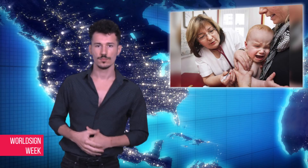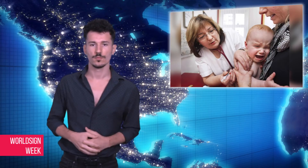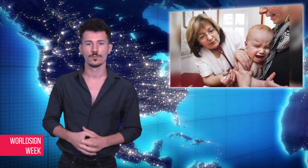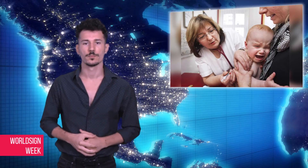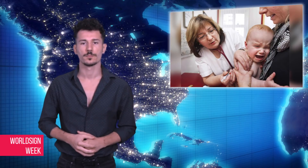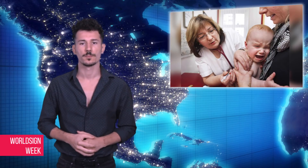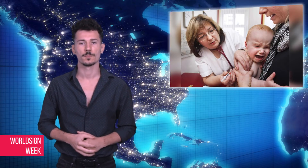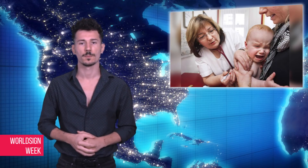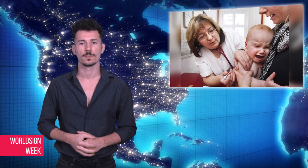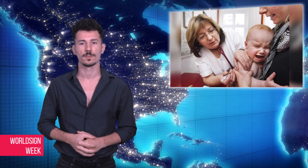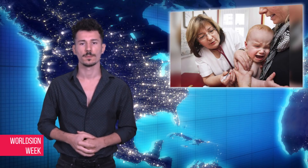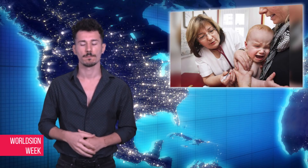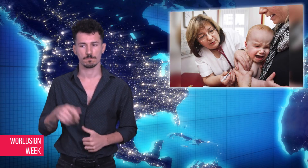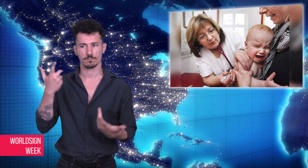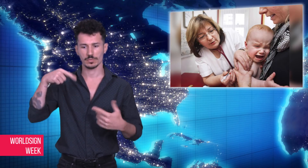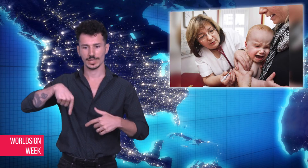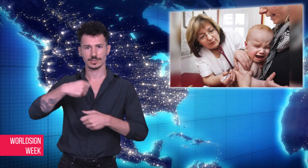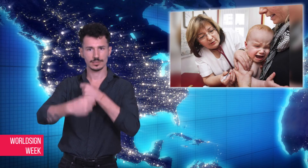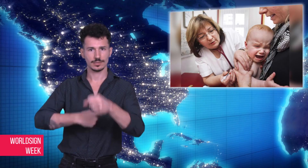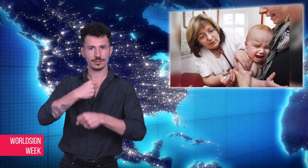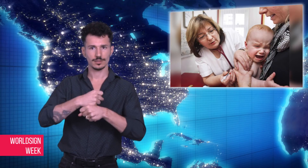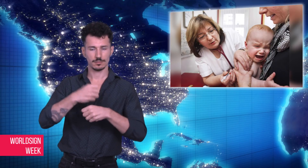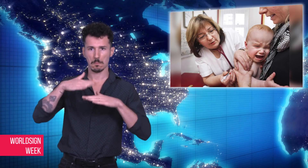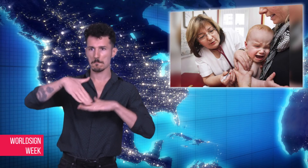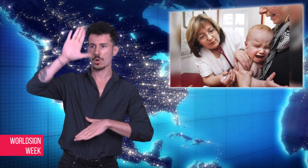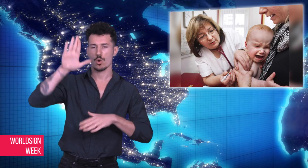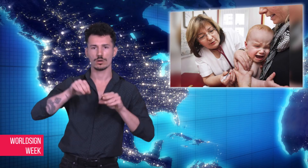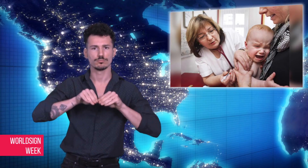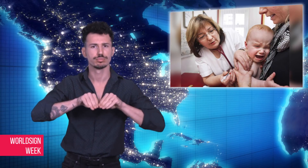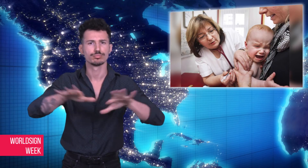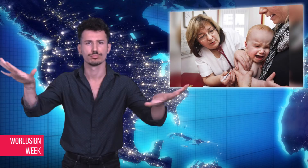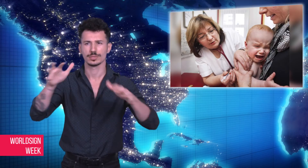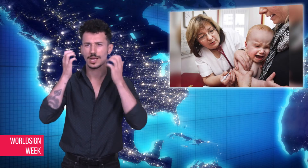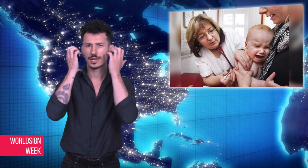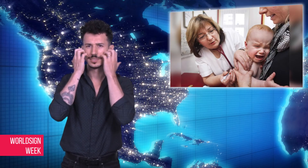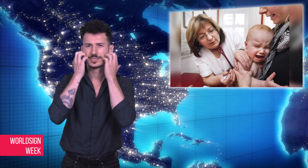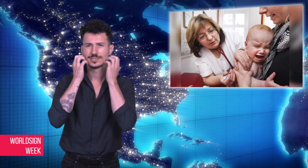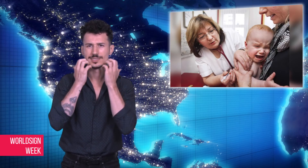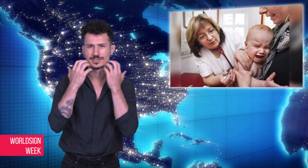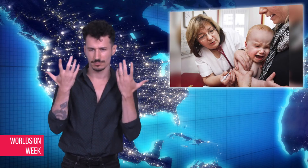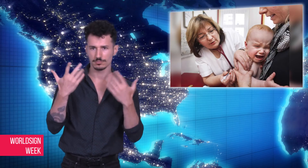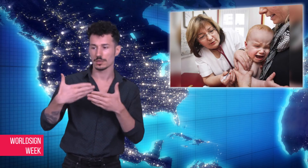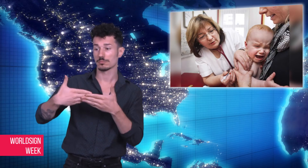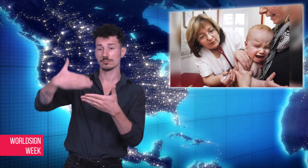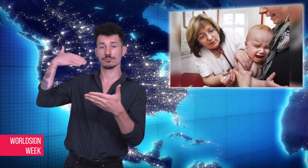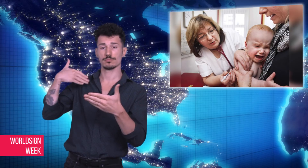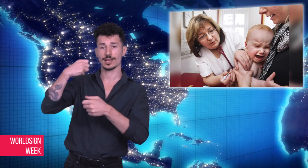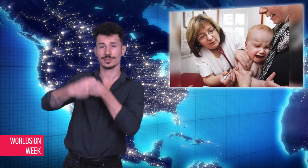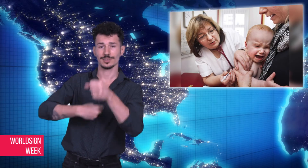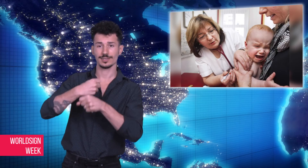this infection. This is the highest count of any year over the past